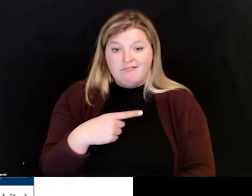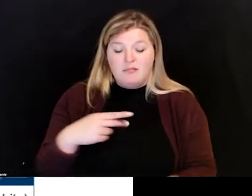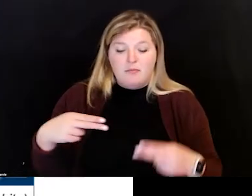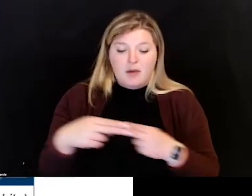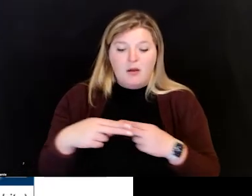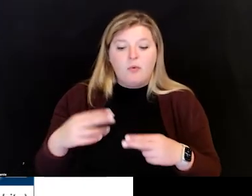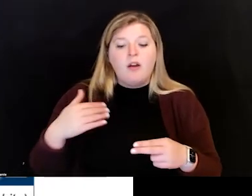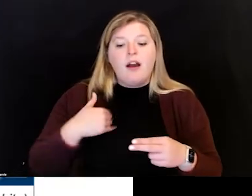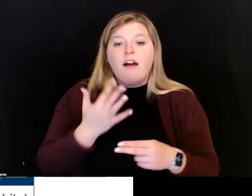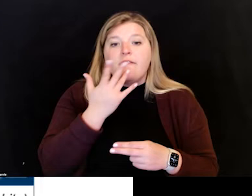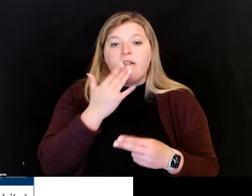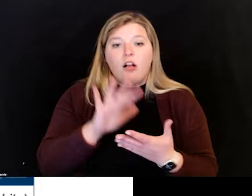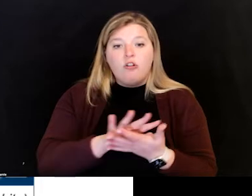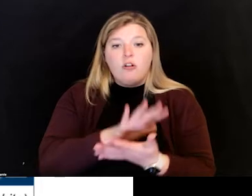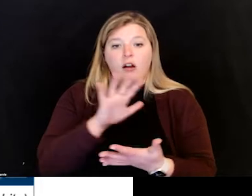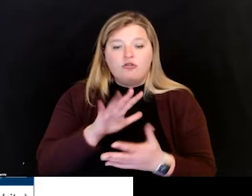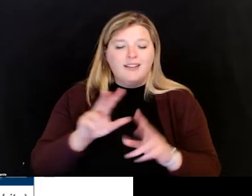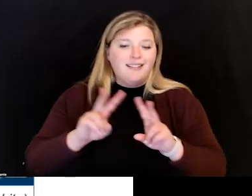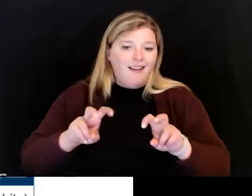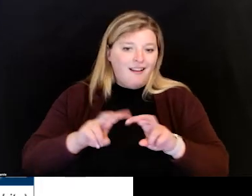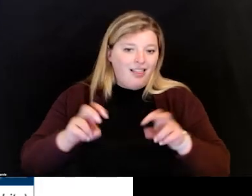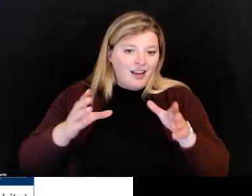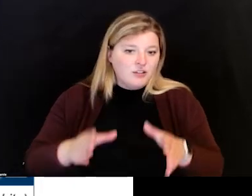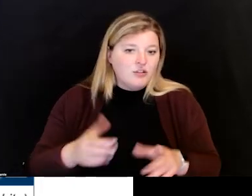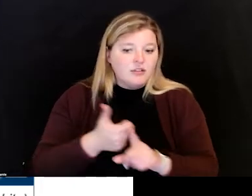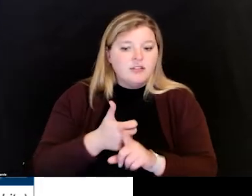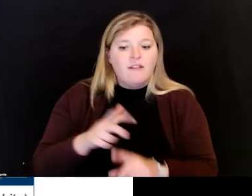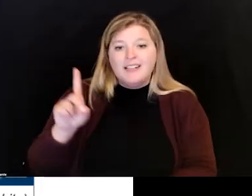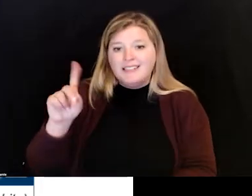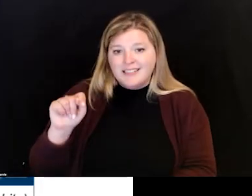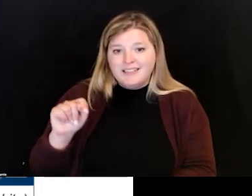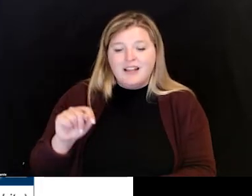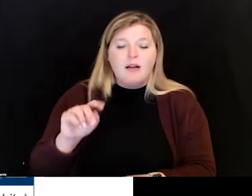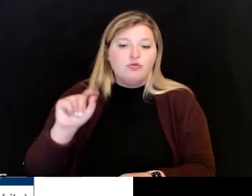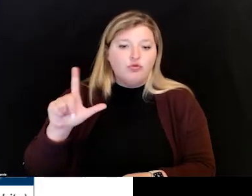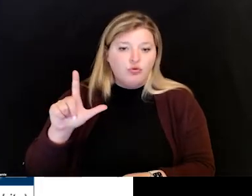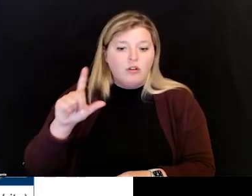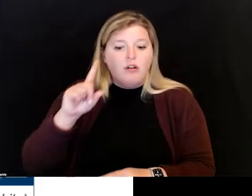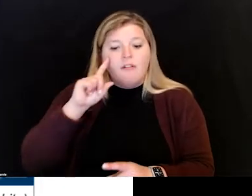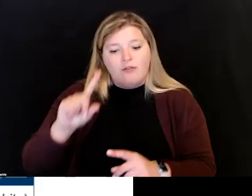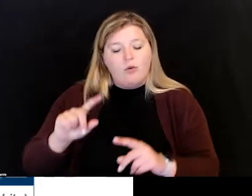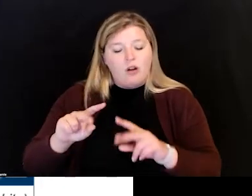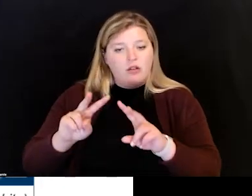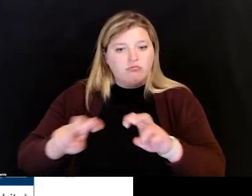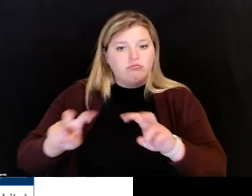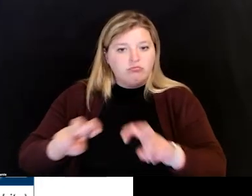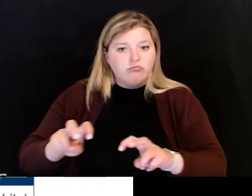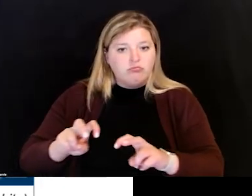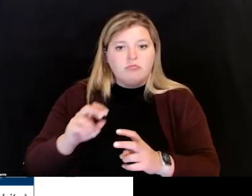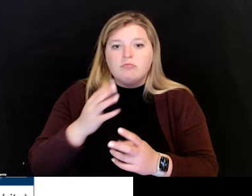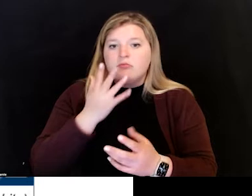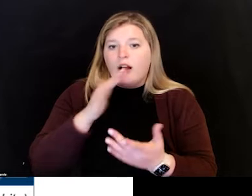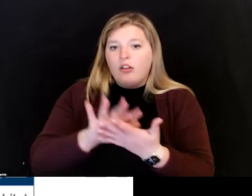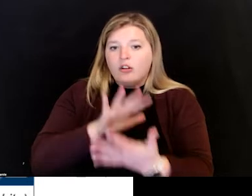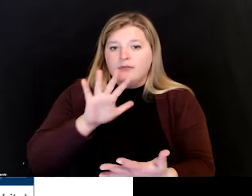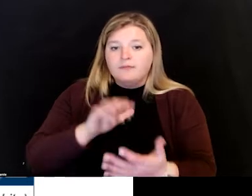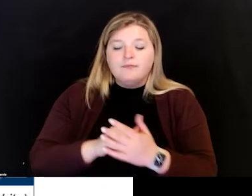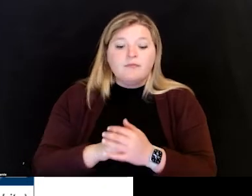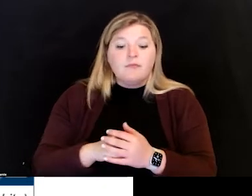the Color Contrast Analyzer, which is a desktop tool for testing color contrast of text. You can see that Minnesota blue is measured